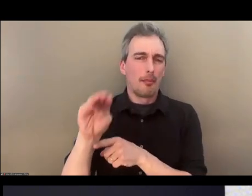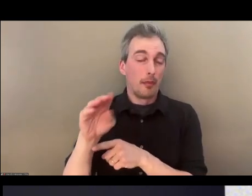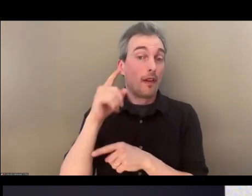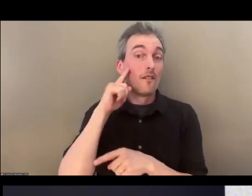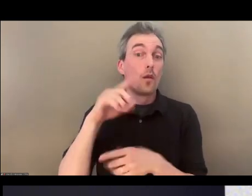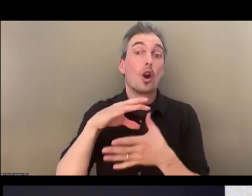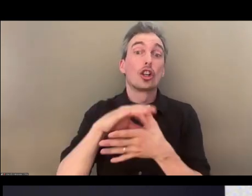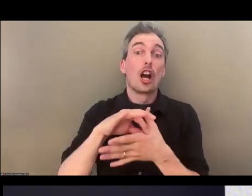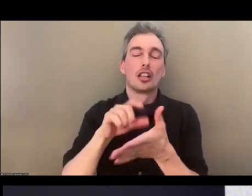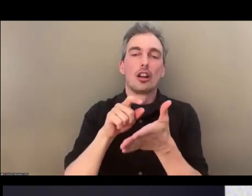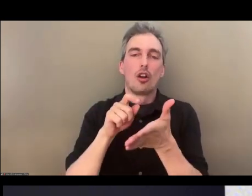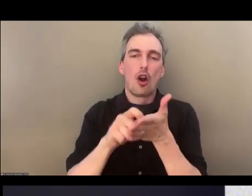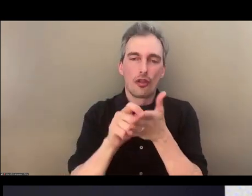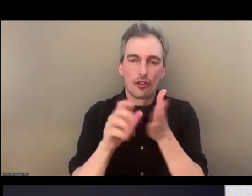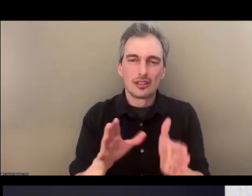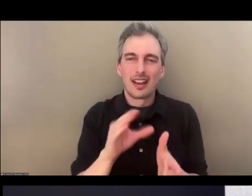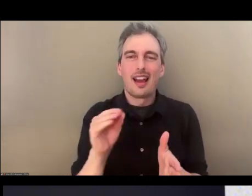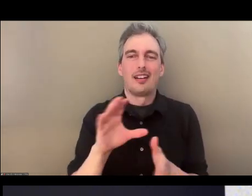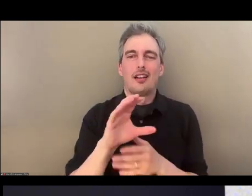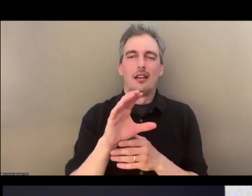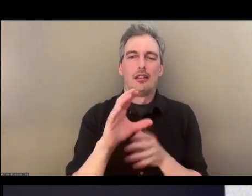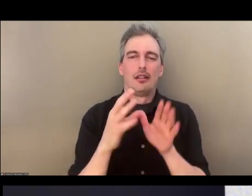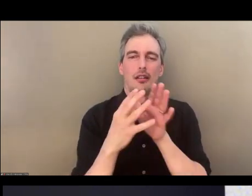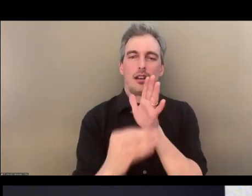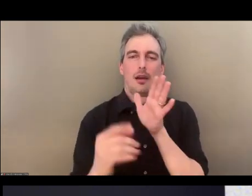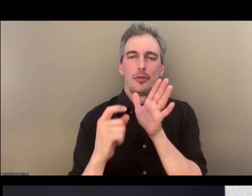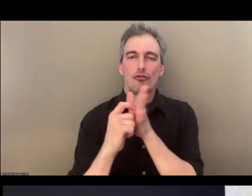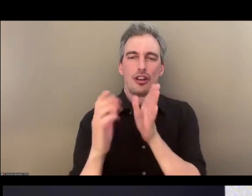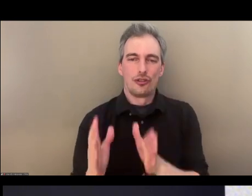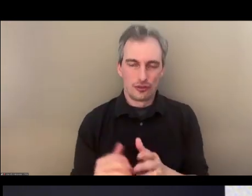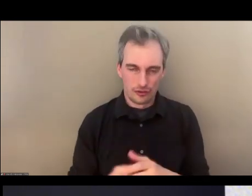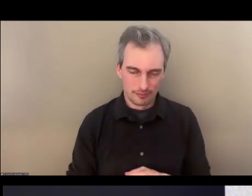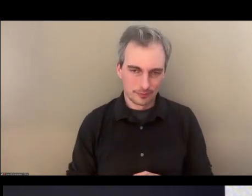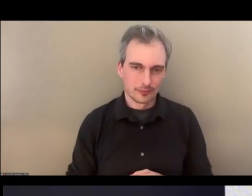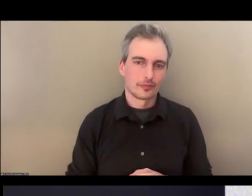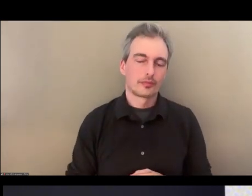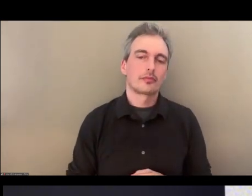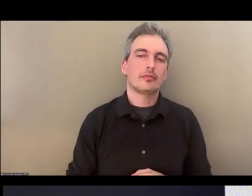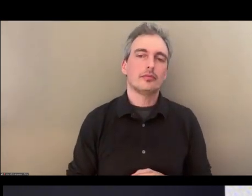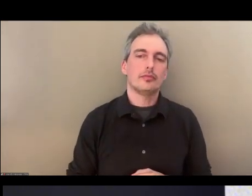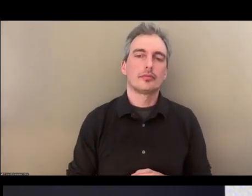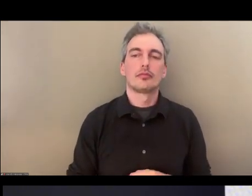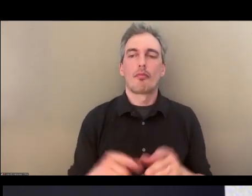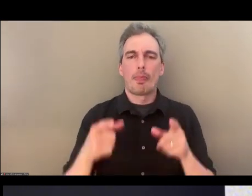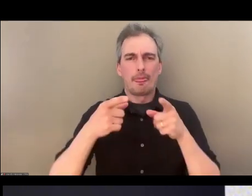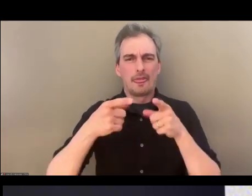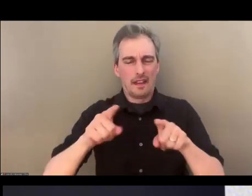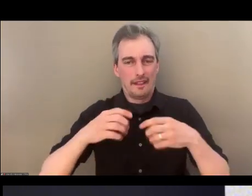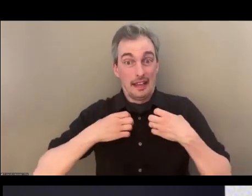And during this effort of building the training, I kind of had my epiphany,